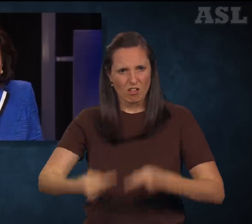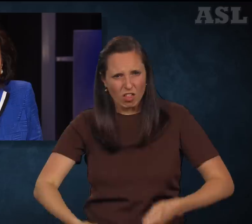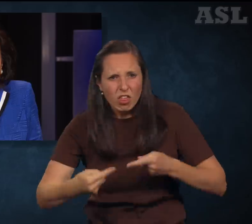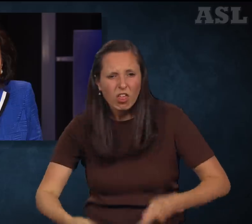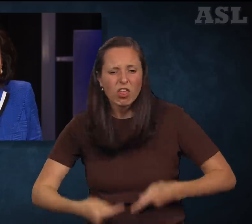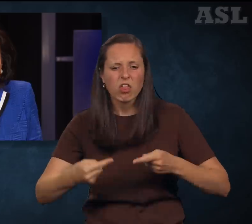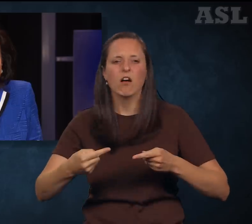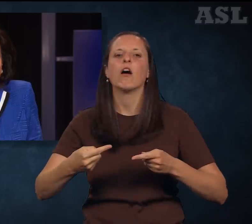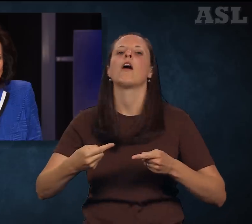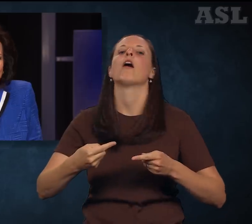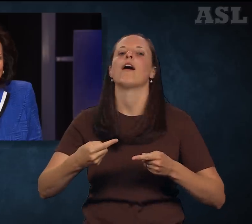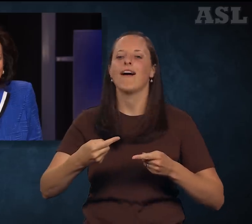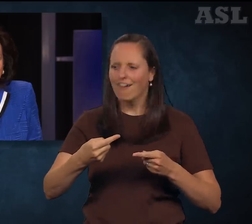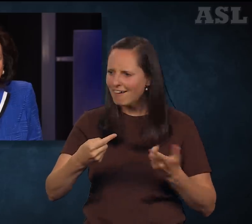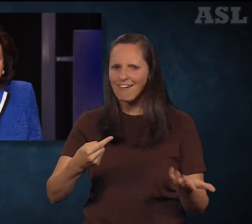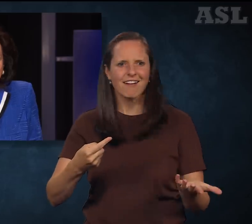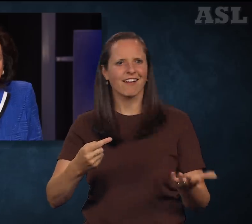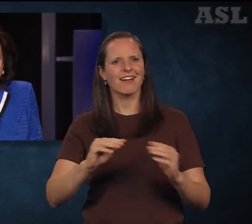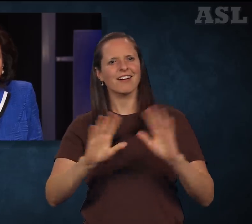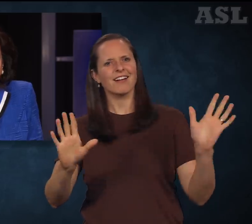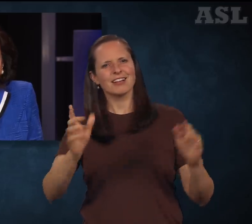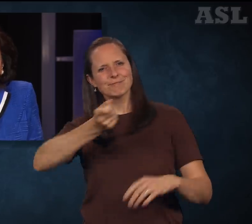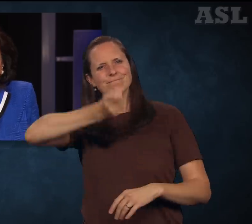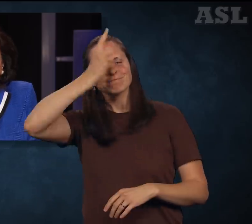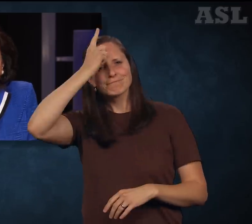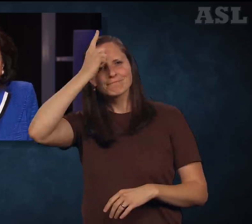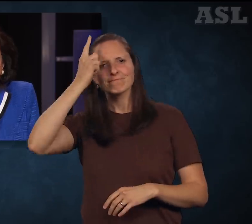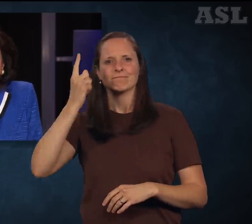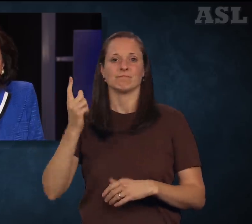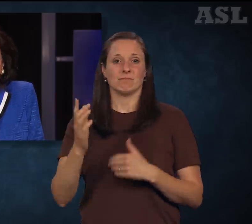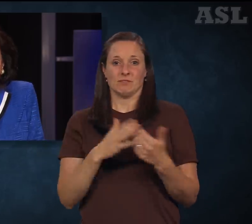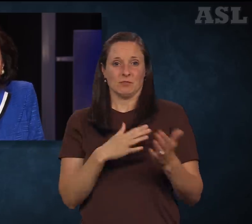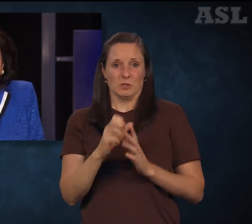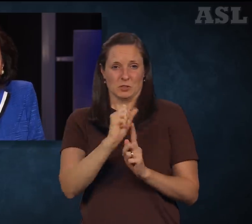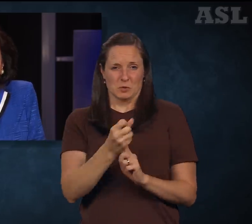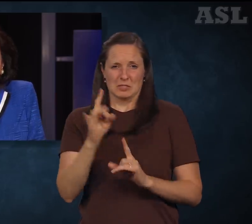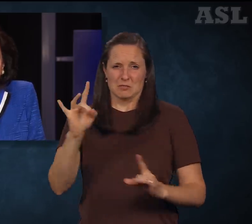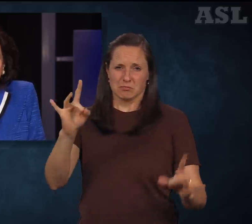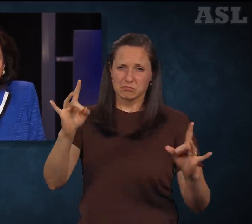THIS DIFFICULT SITUATION